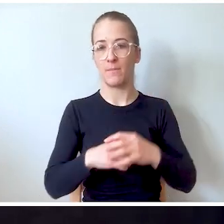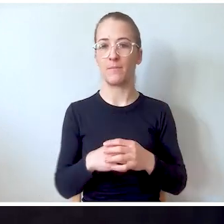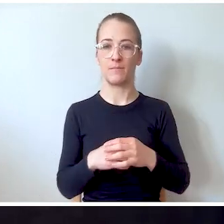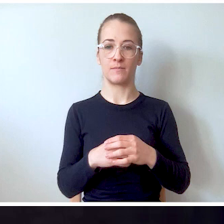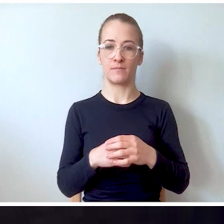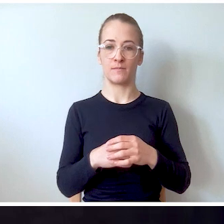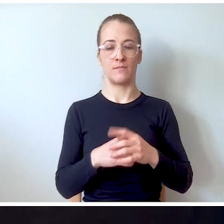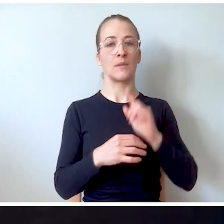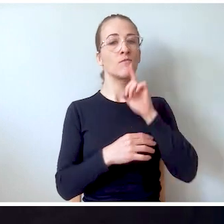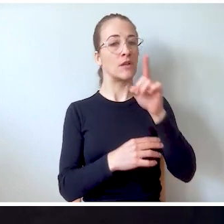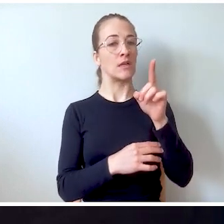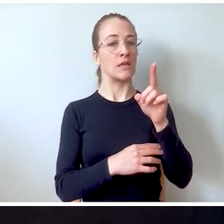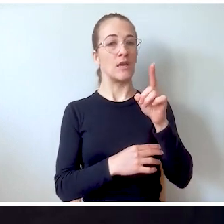And really the voice